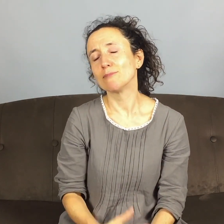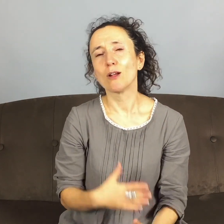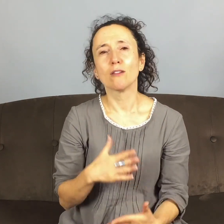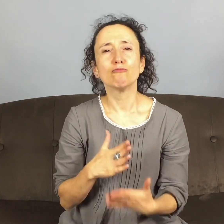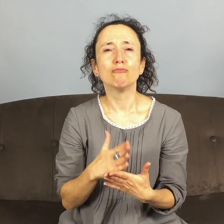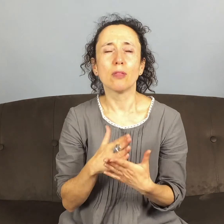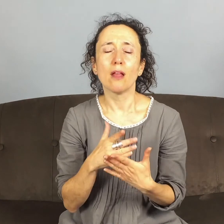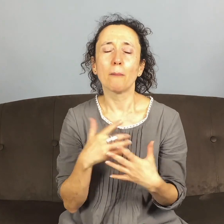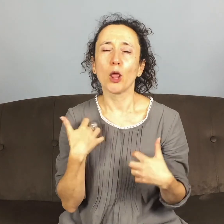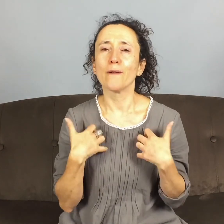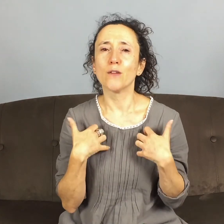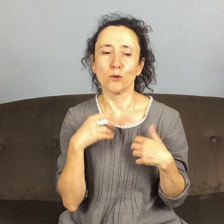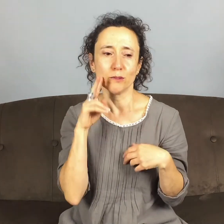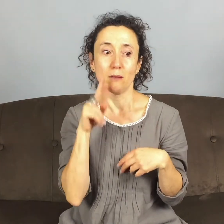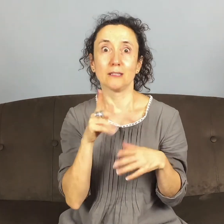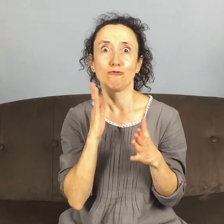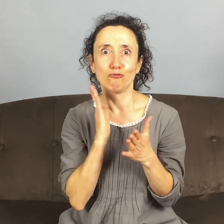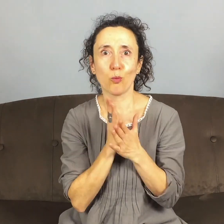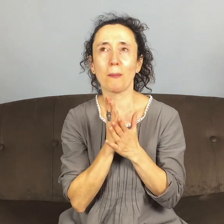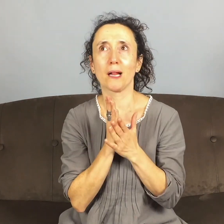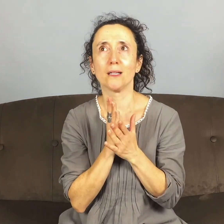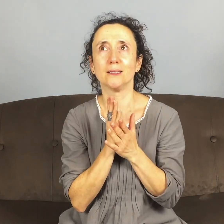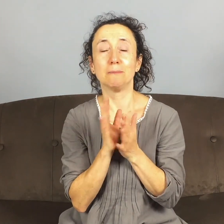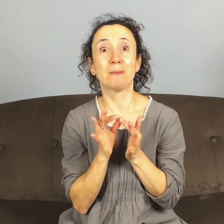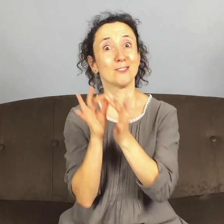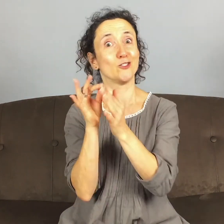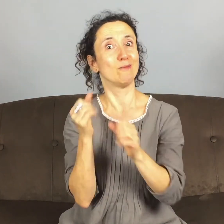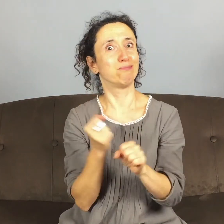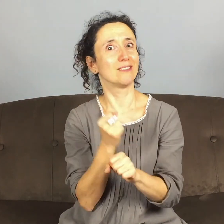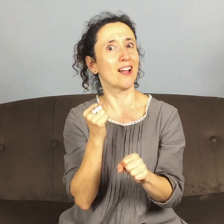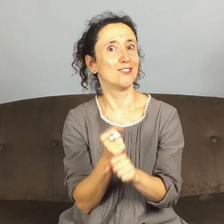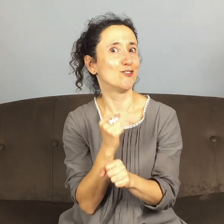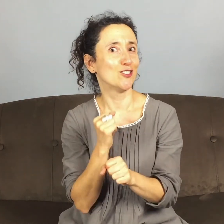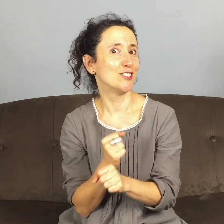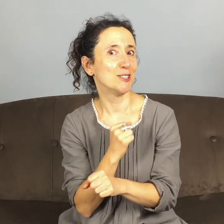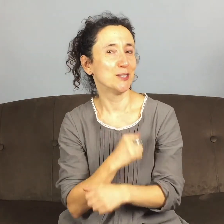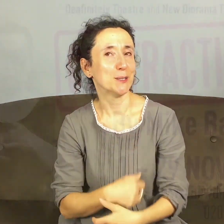I am really looking forward to this truly very special production.